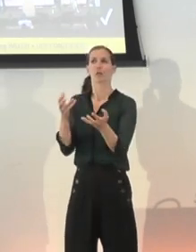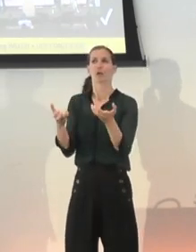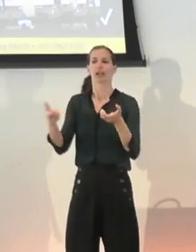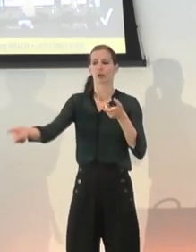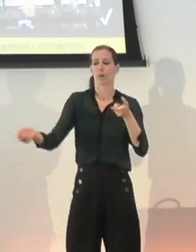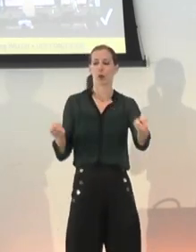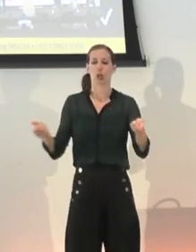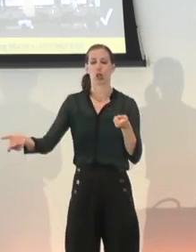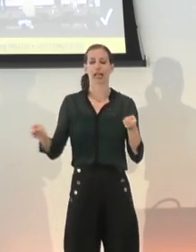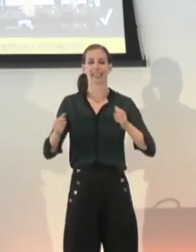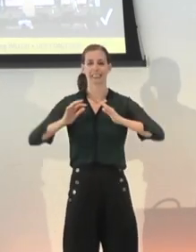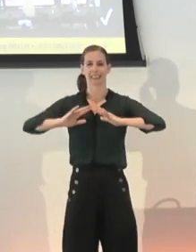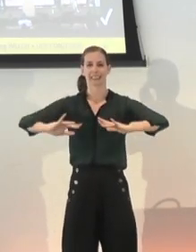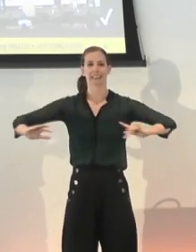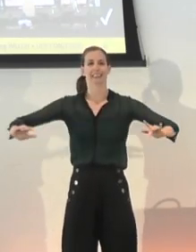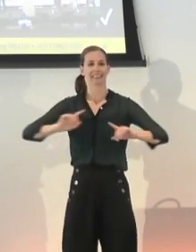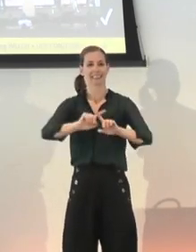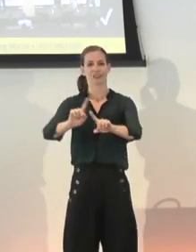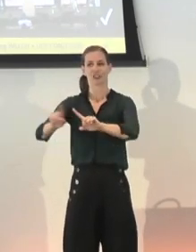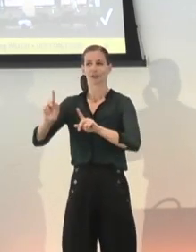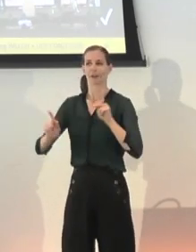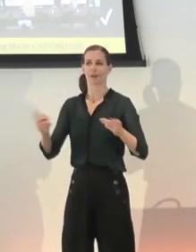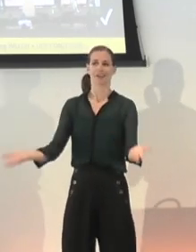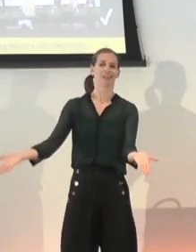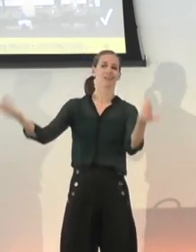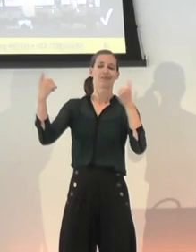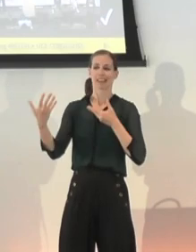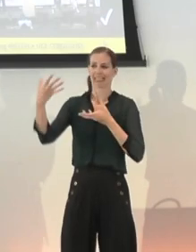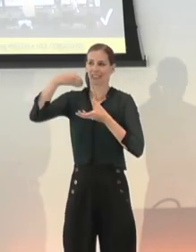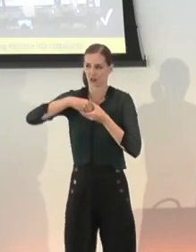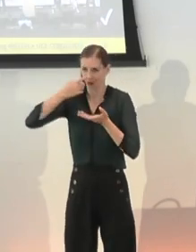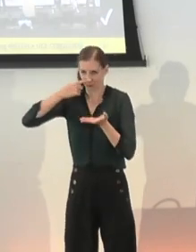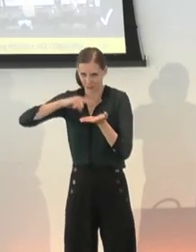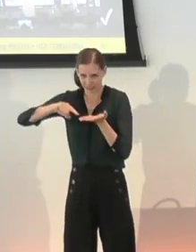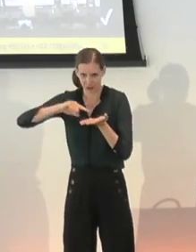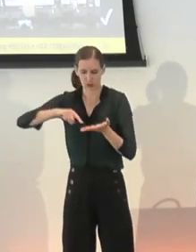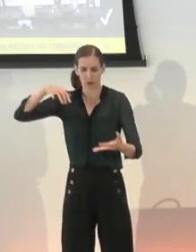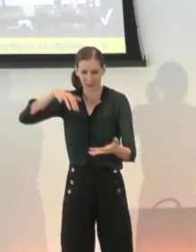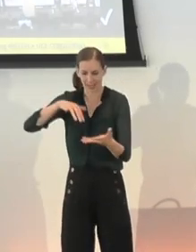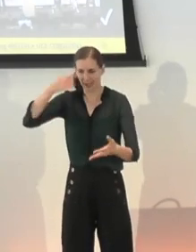other VR users so it can be designed for everyone, studied by everyone, developed by everyone,